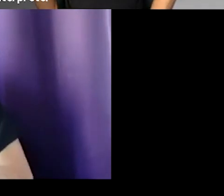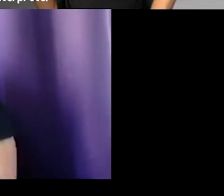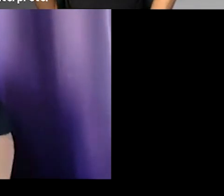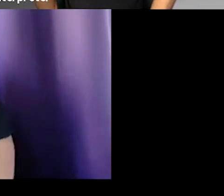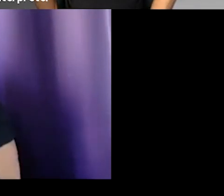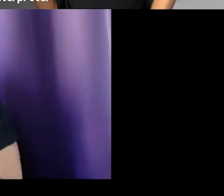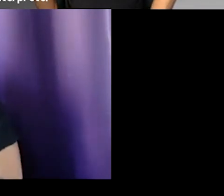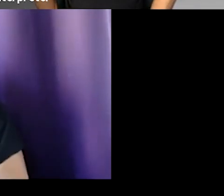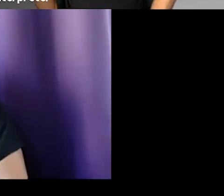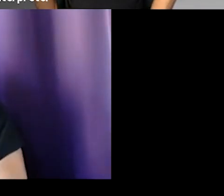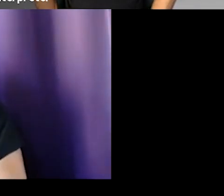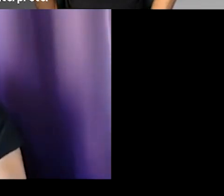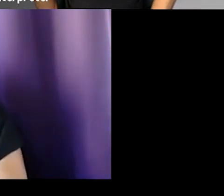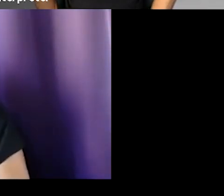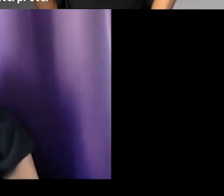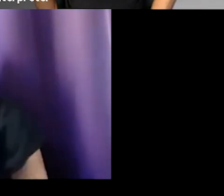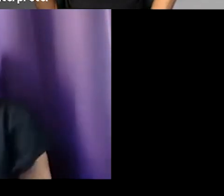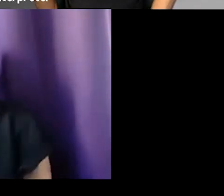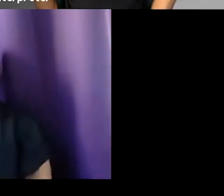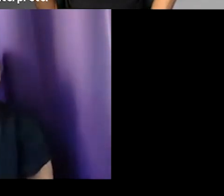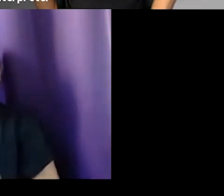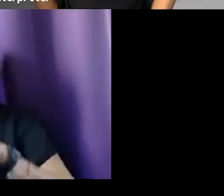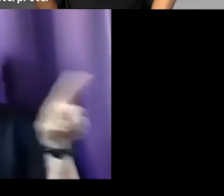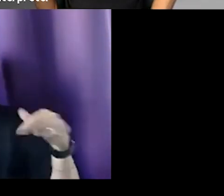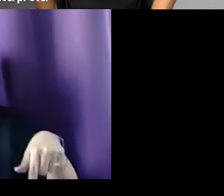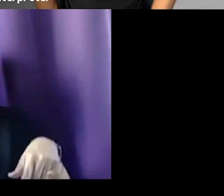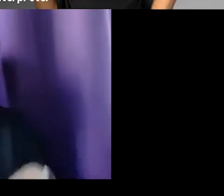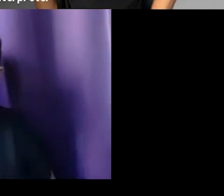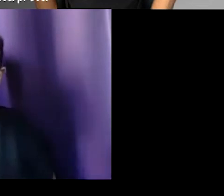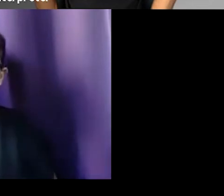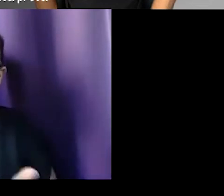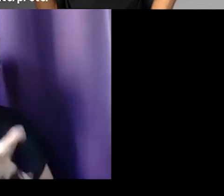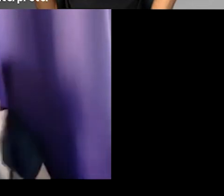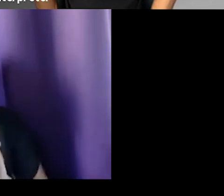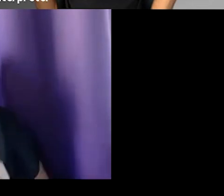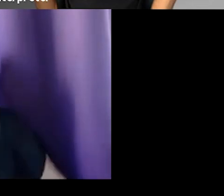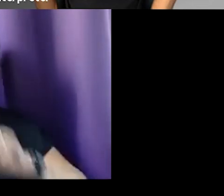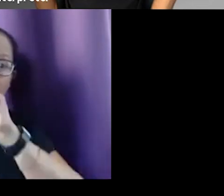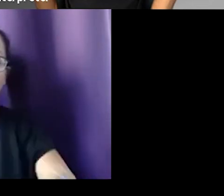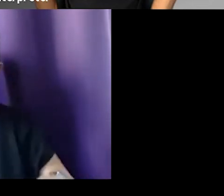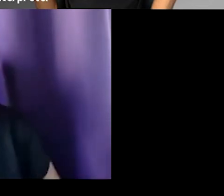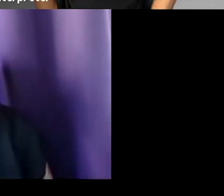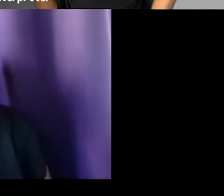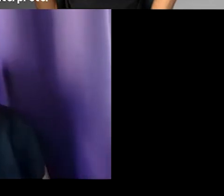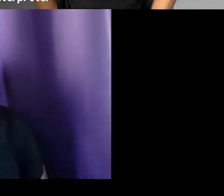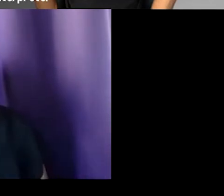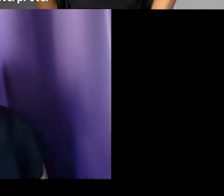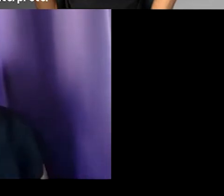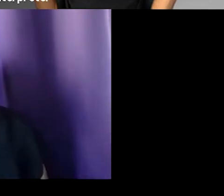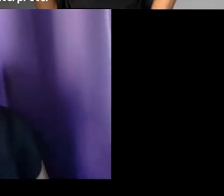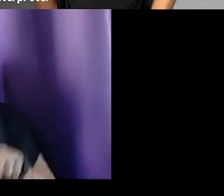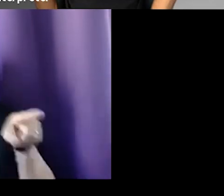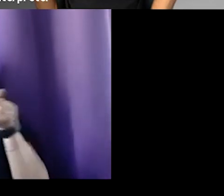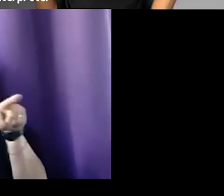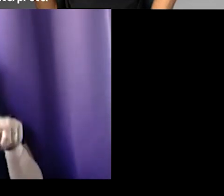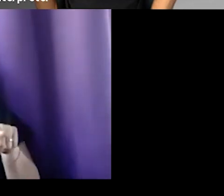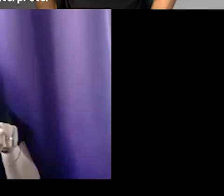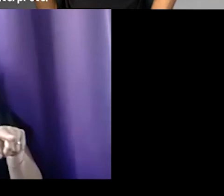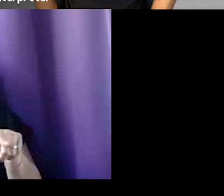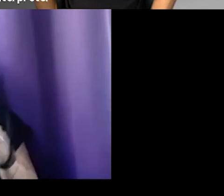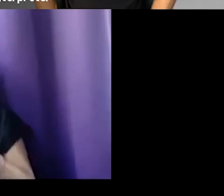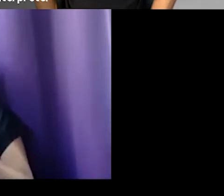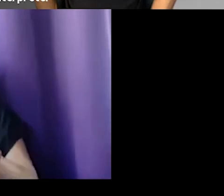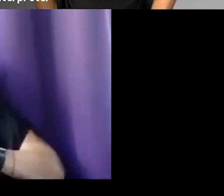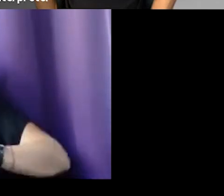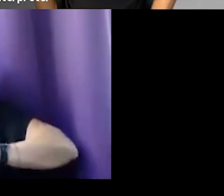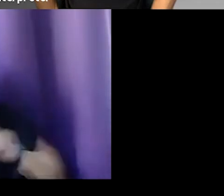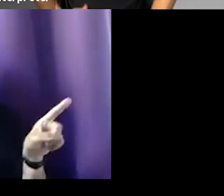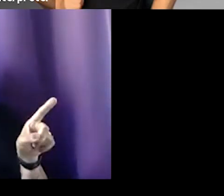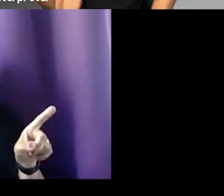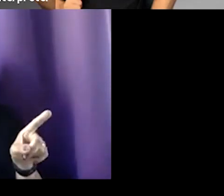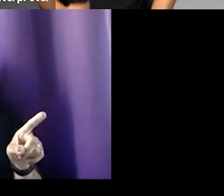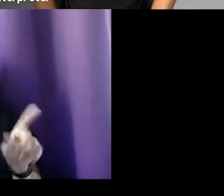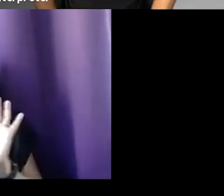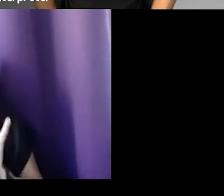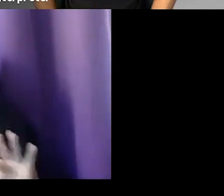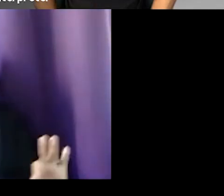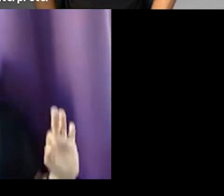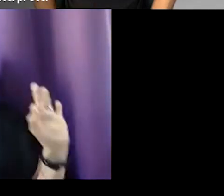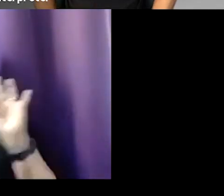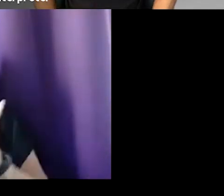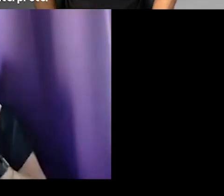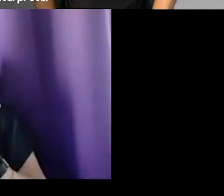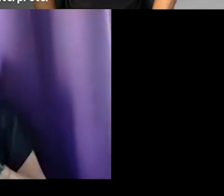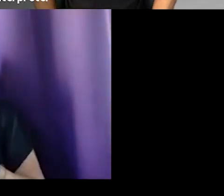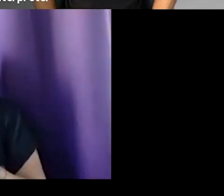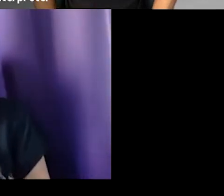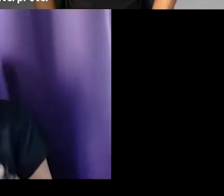So looking at the very particular geopolitical conditions in which something like a technology is applied is critical part of this step in the United States Public Health.